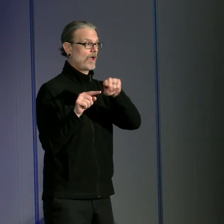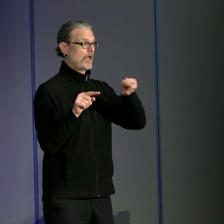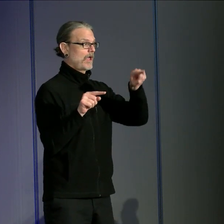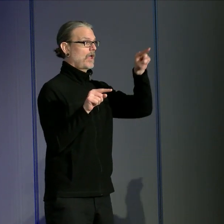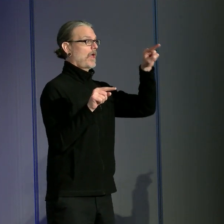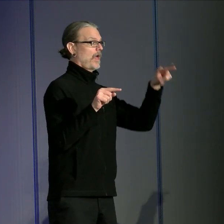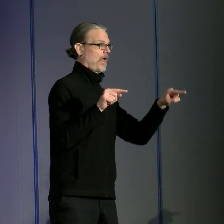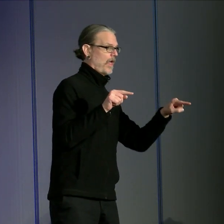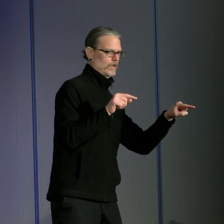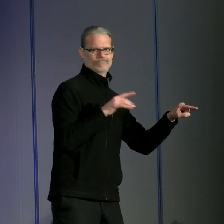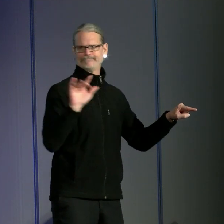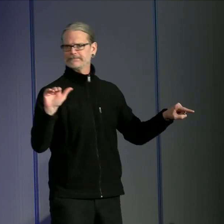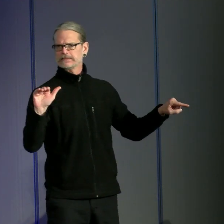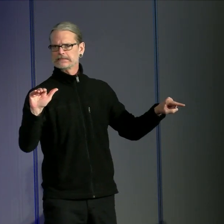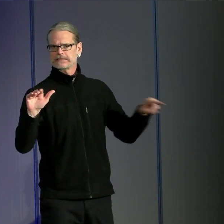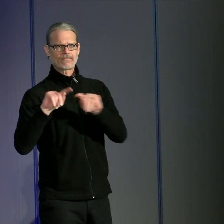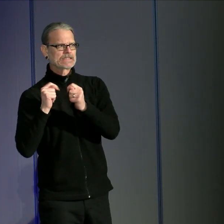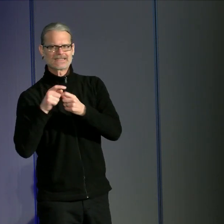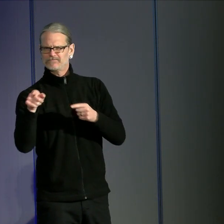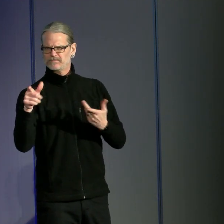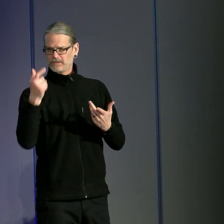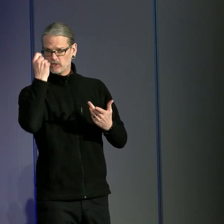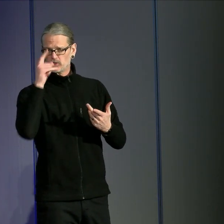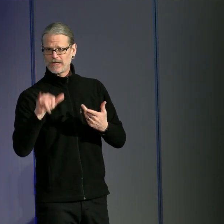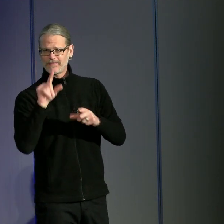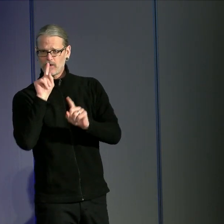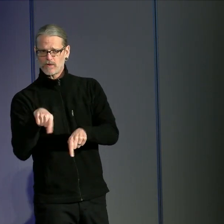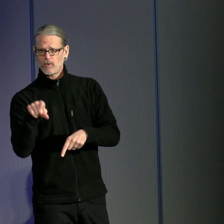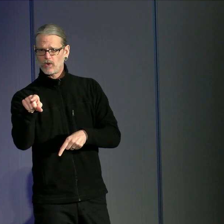the report and what they're doing. And maybe they need some training.